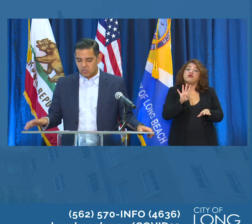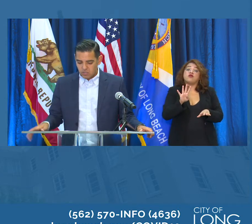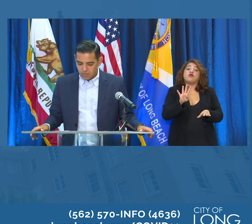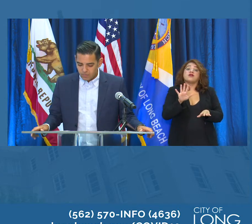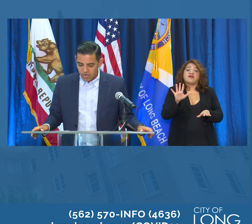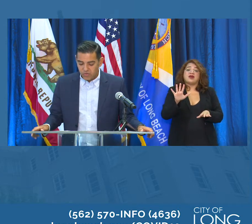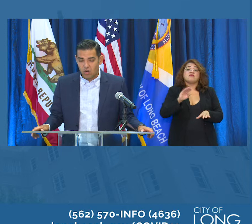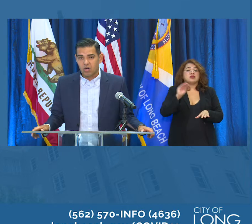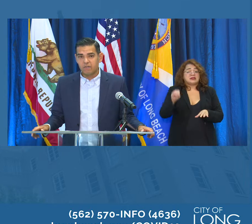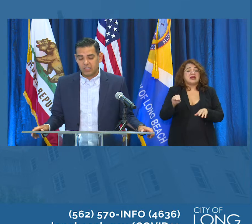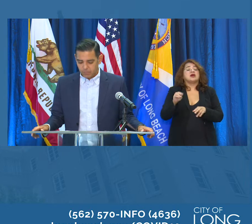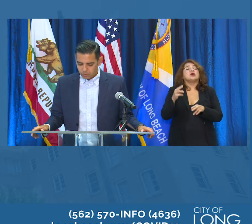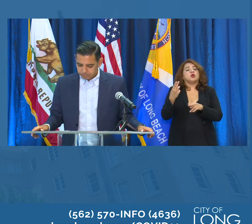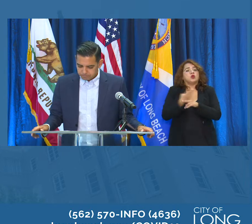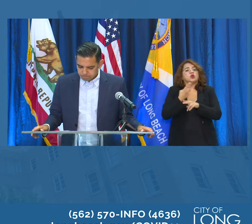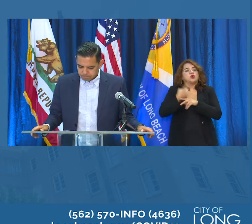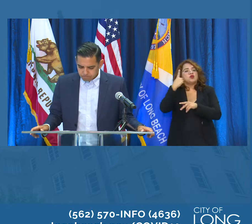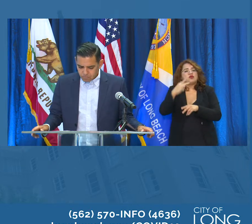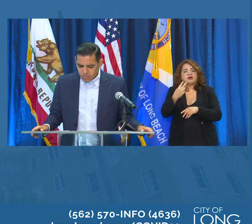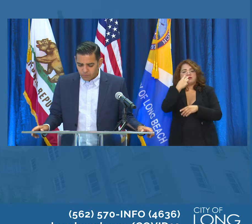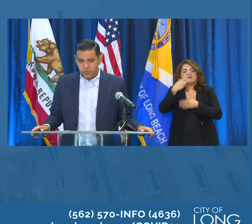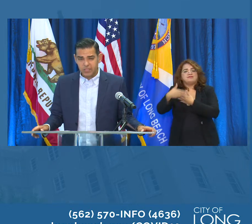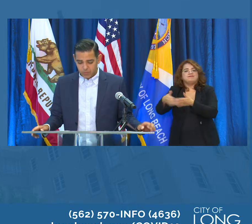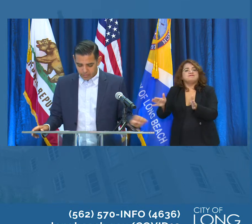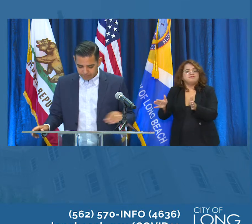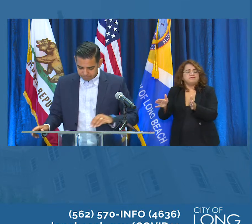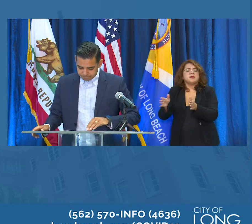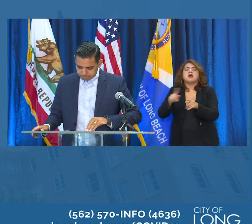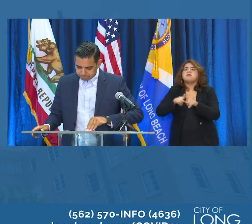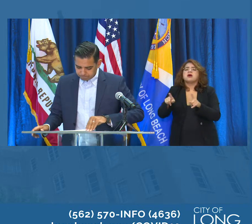that are available for the community.